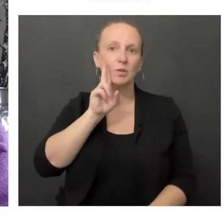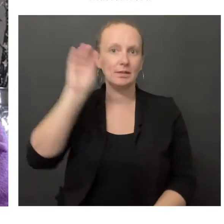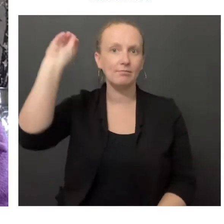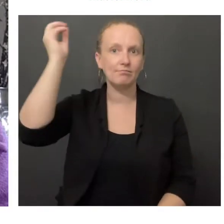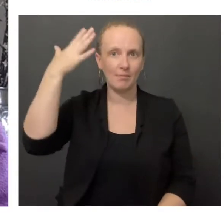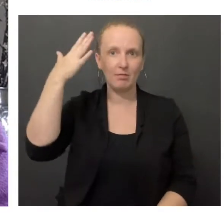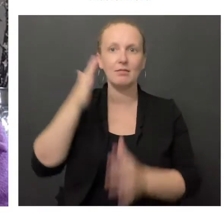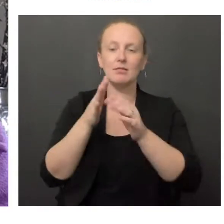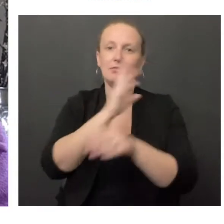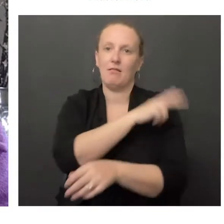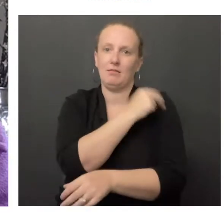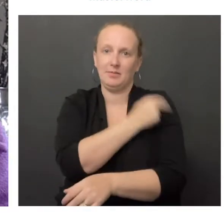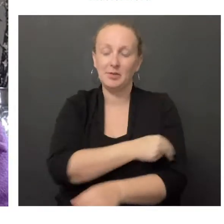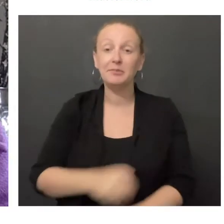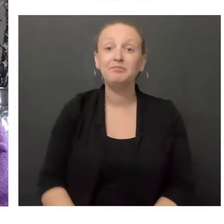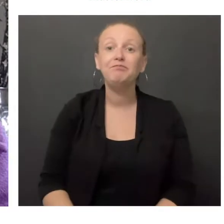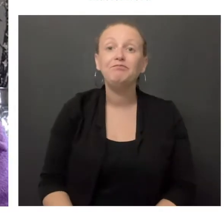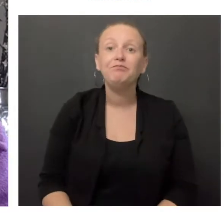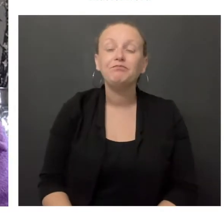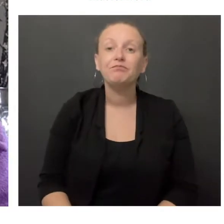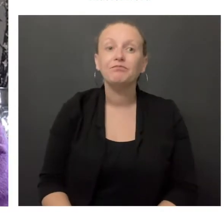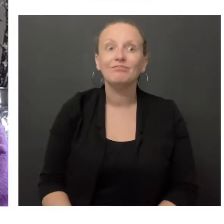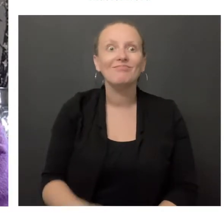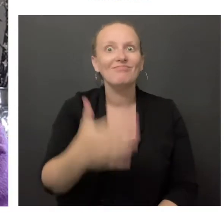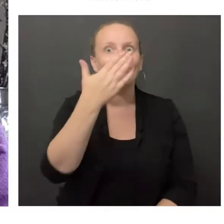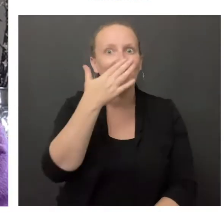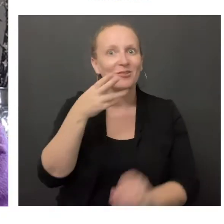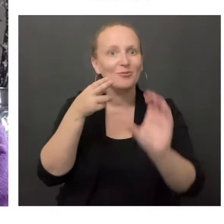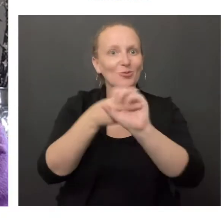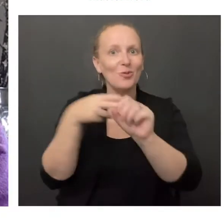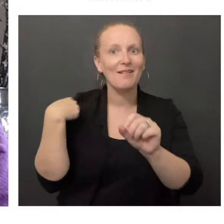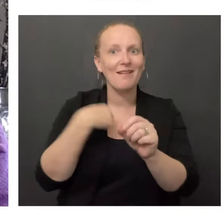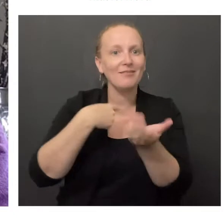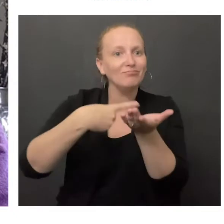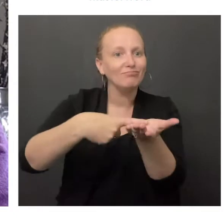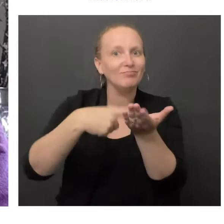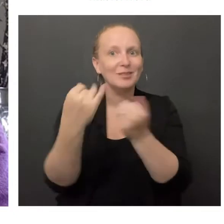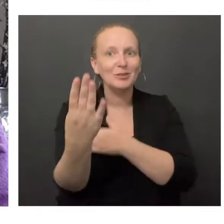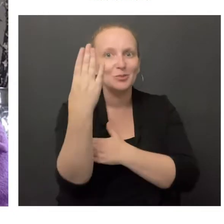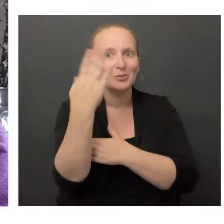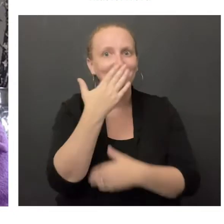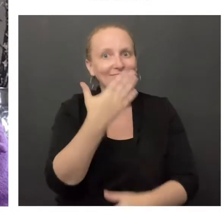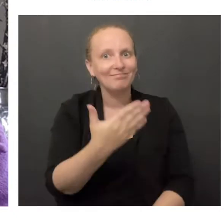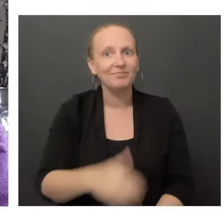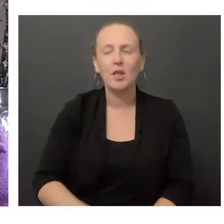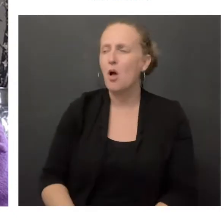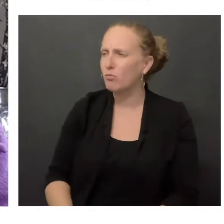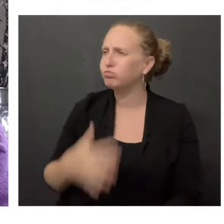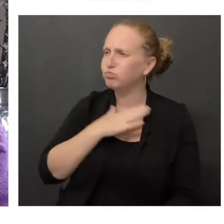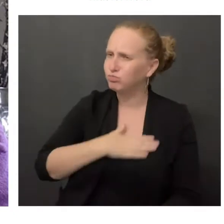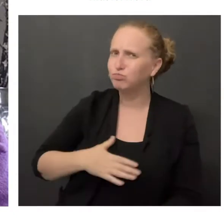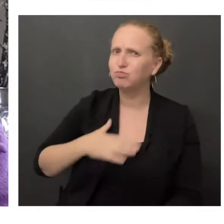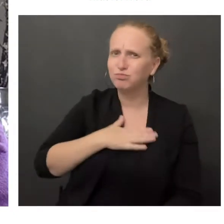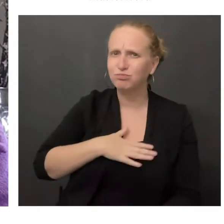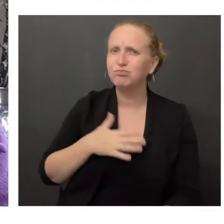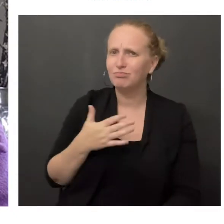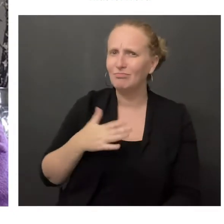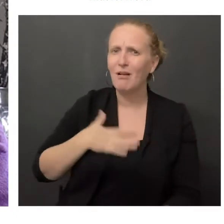Thank you so much for joining us, and thank you for sharing your experience. My pleasure. It's my pleasure